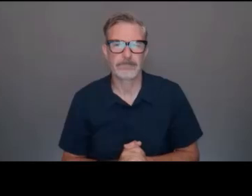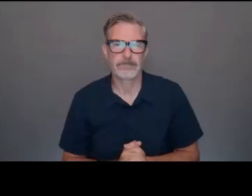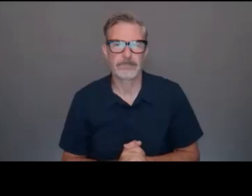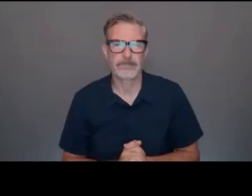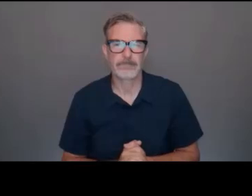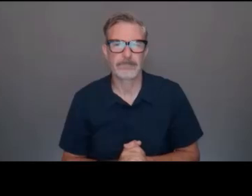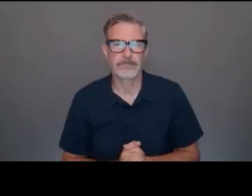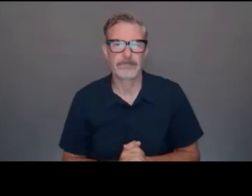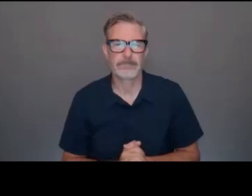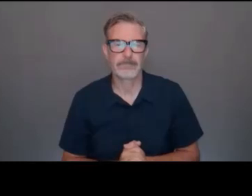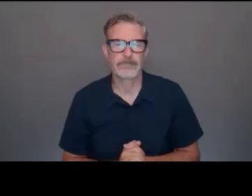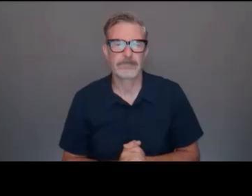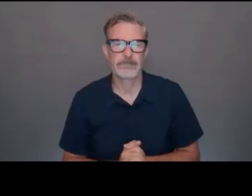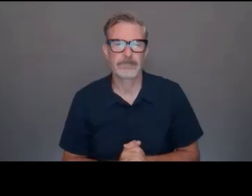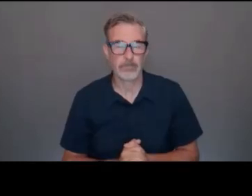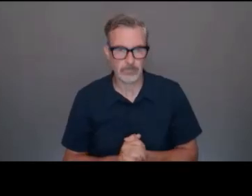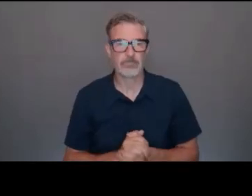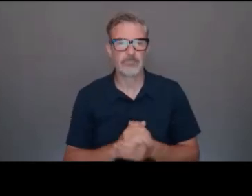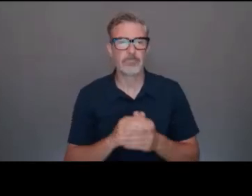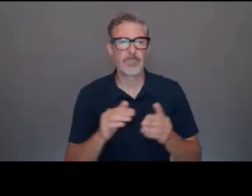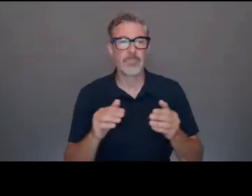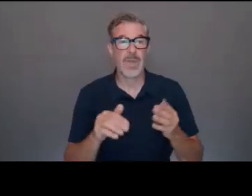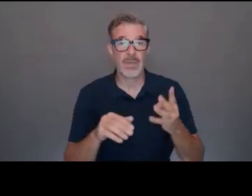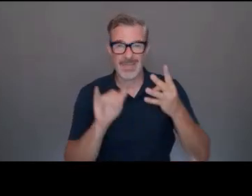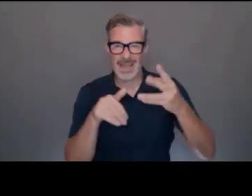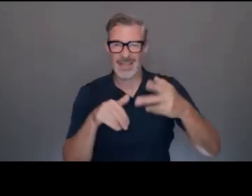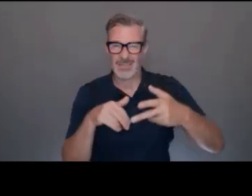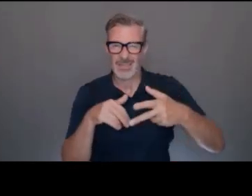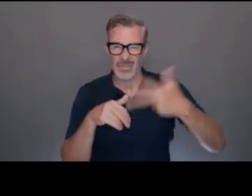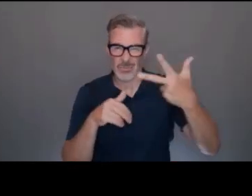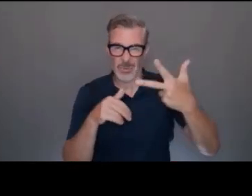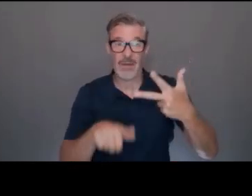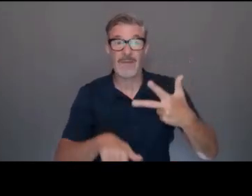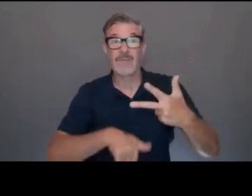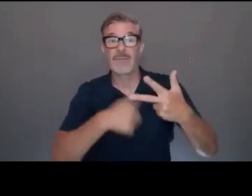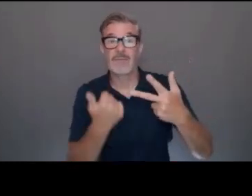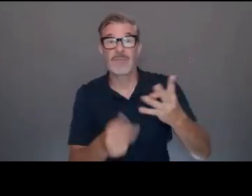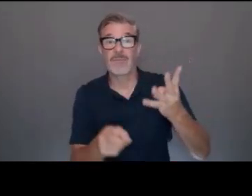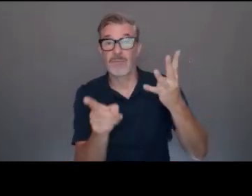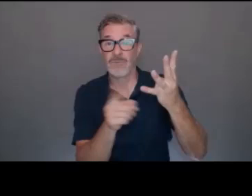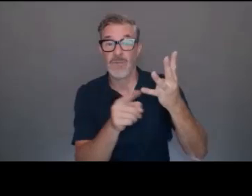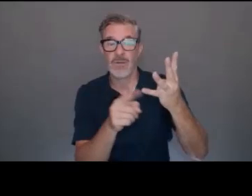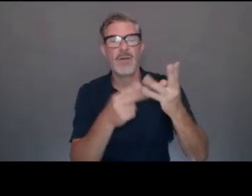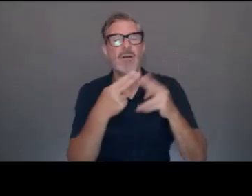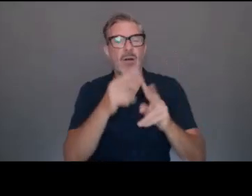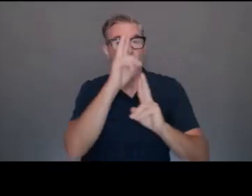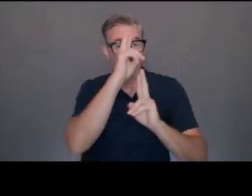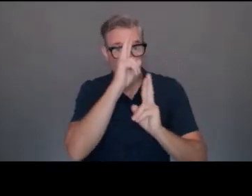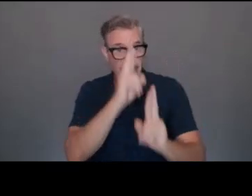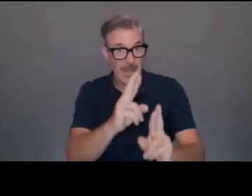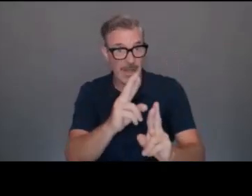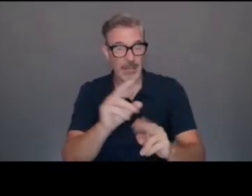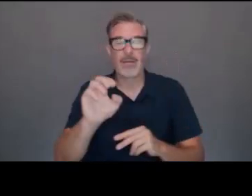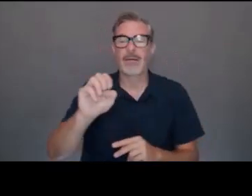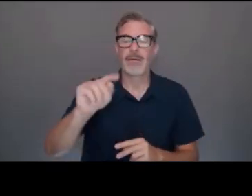There is one other additional criteria, which is the Respectful and ethical cultural and artistic practices.